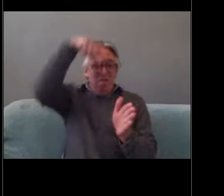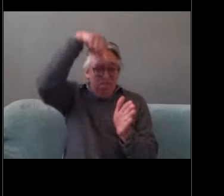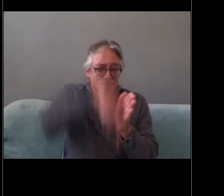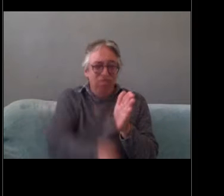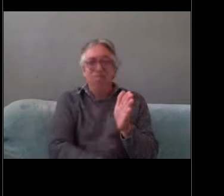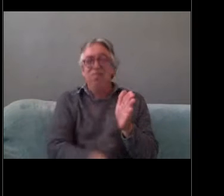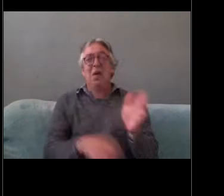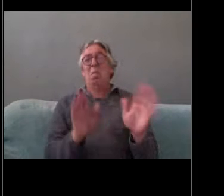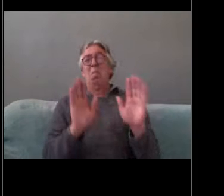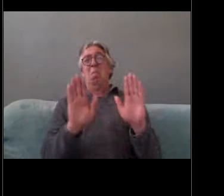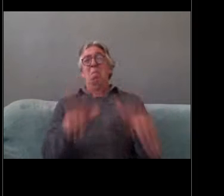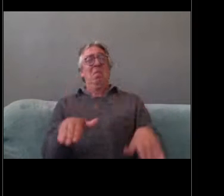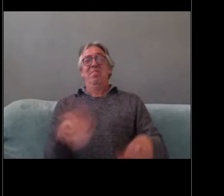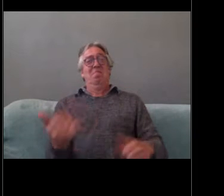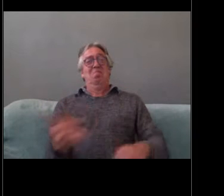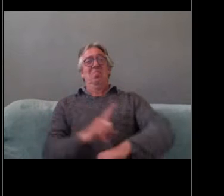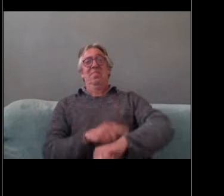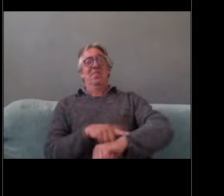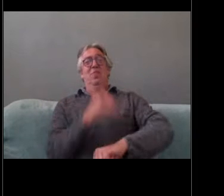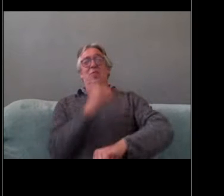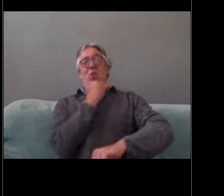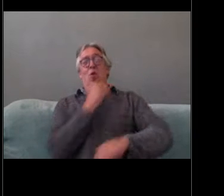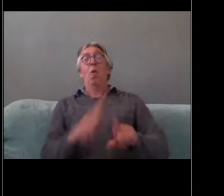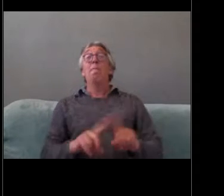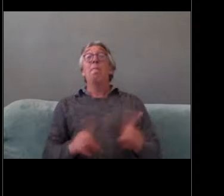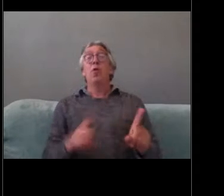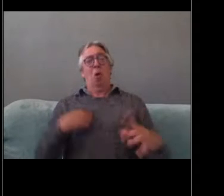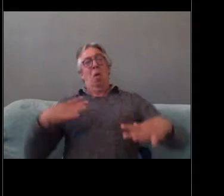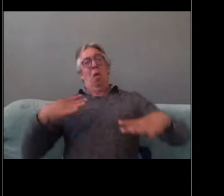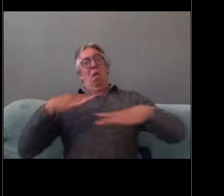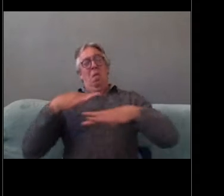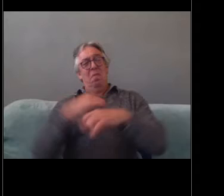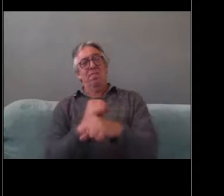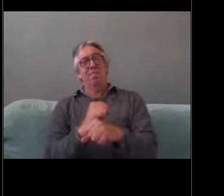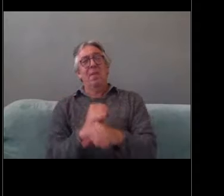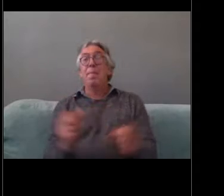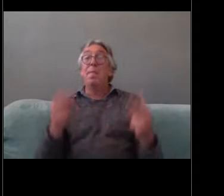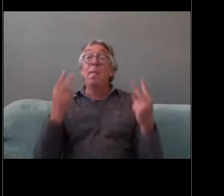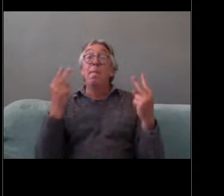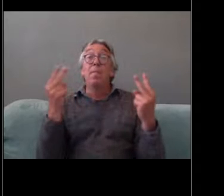When it's important here that we always have